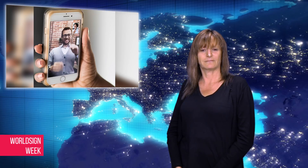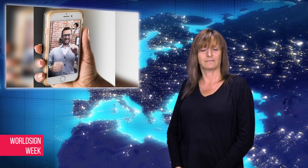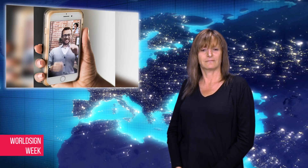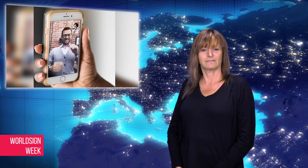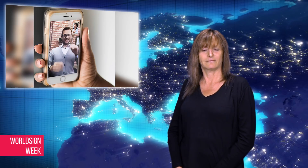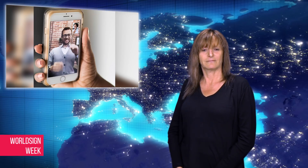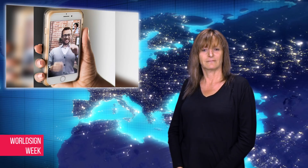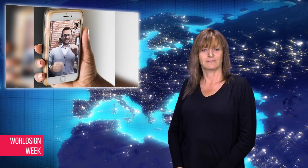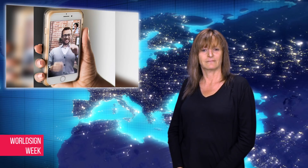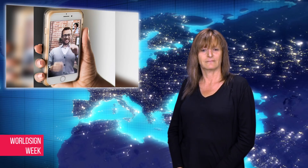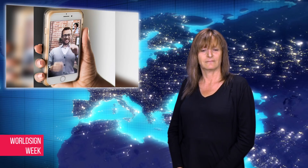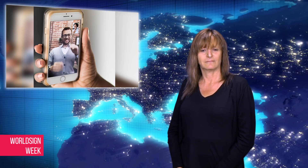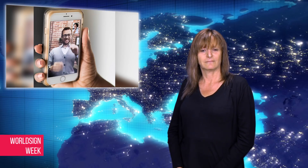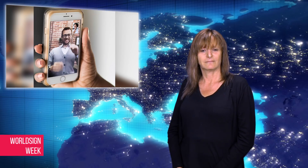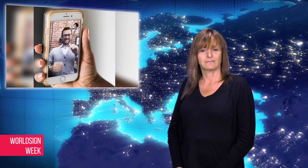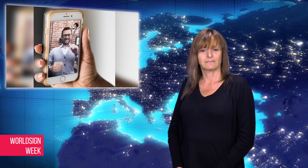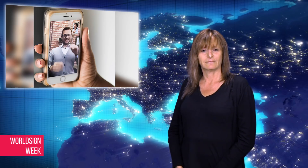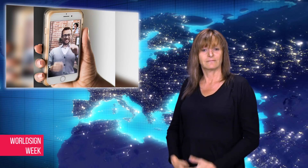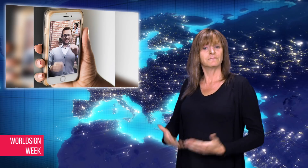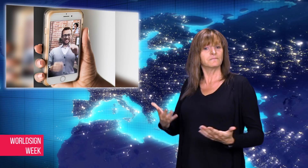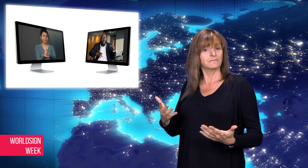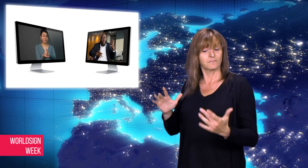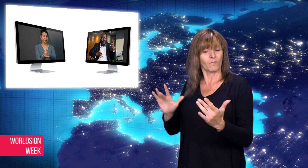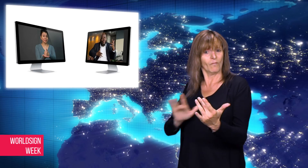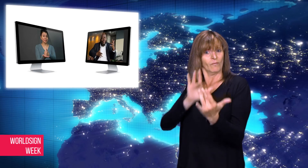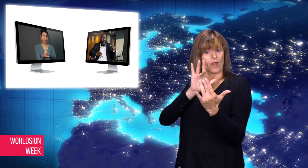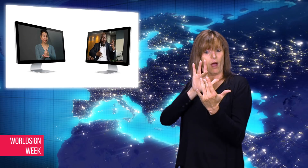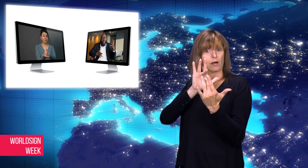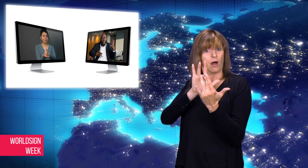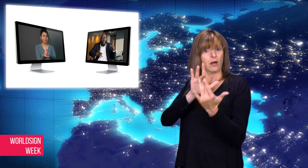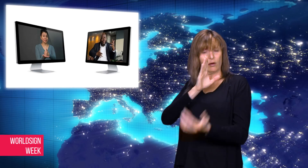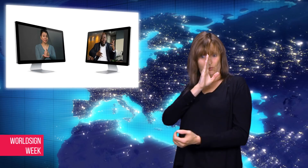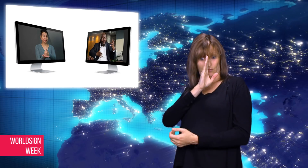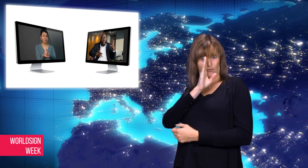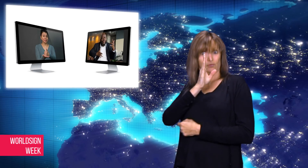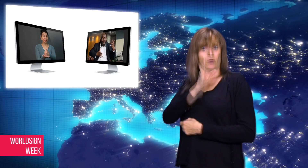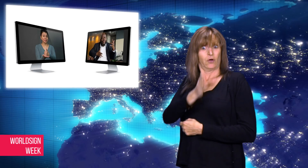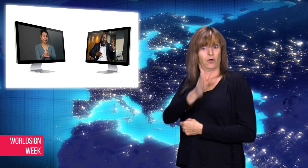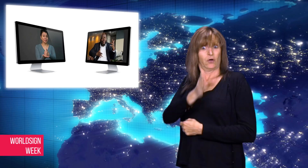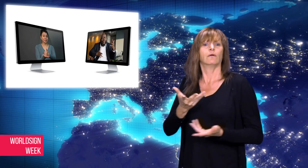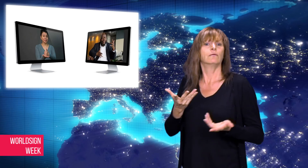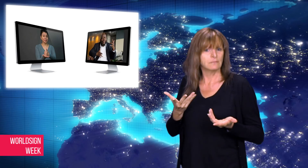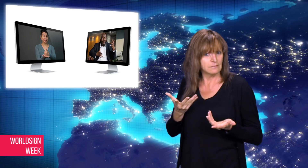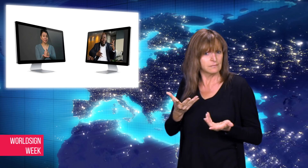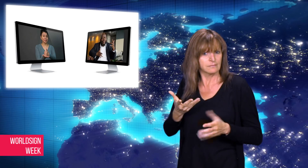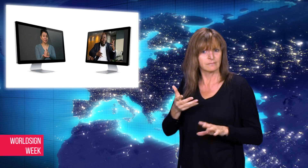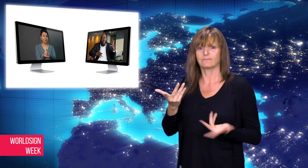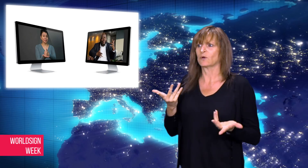language call center and can be